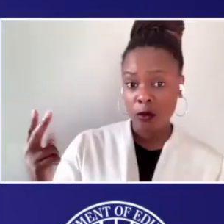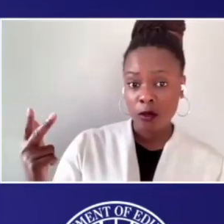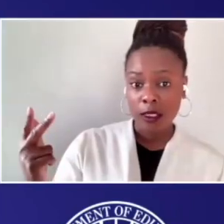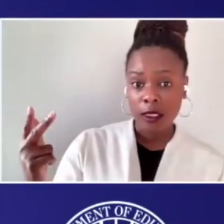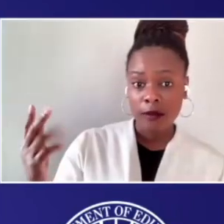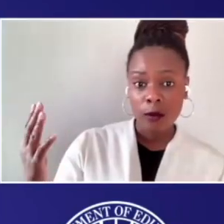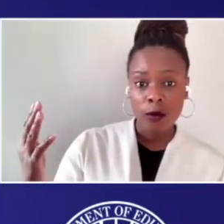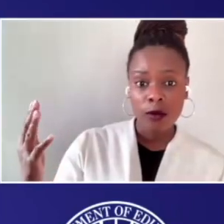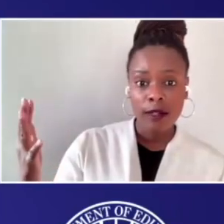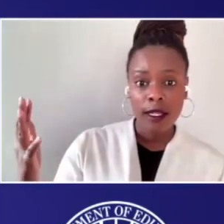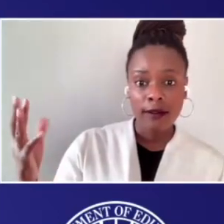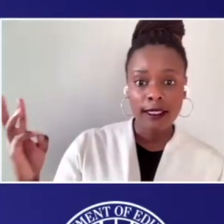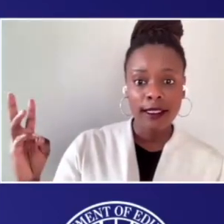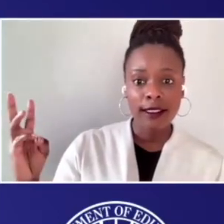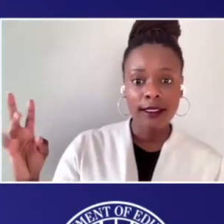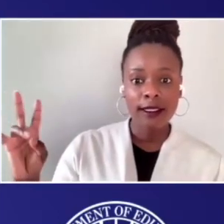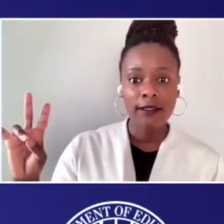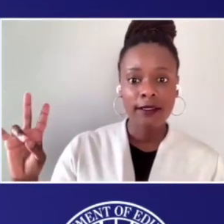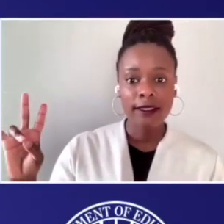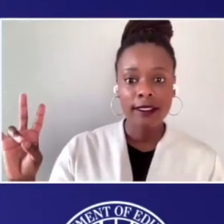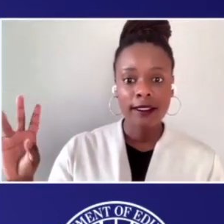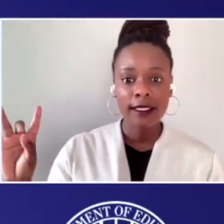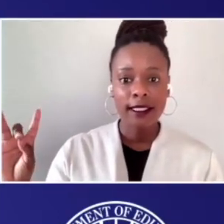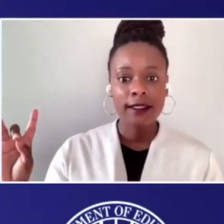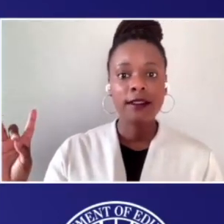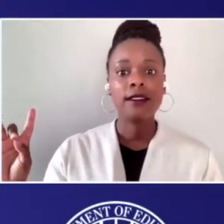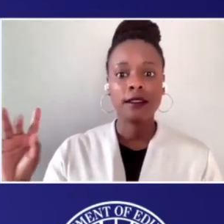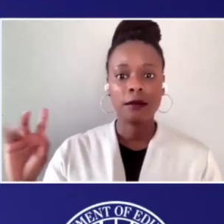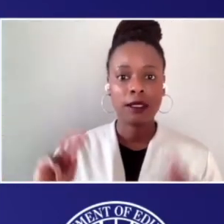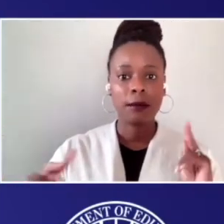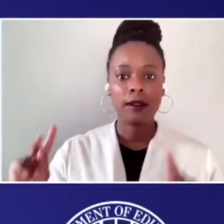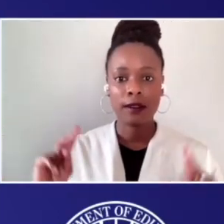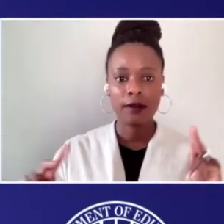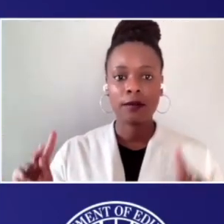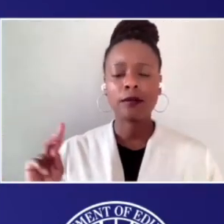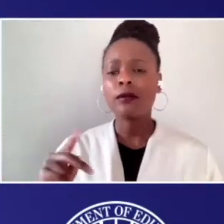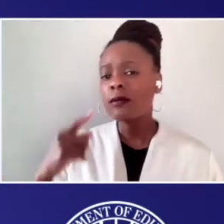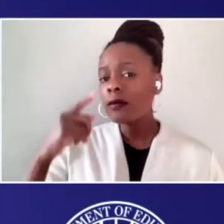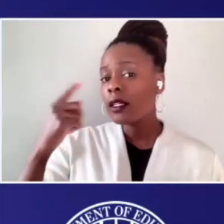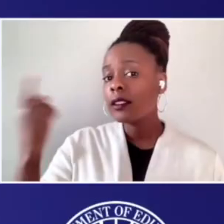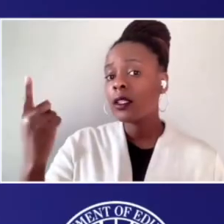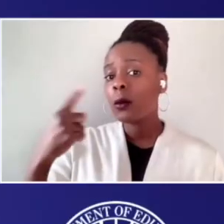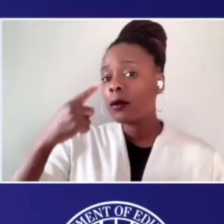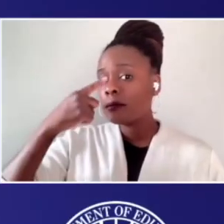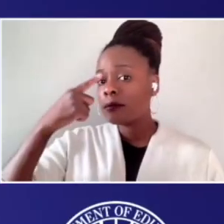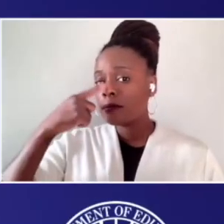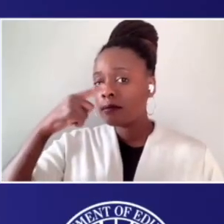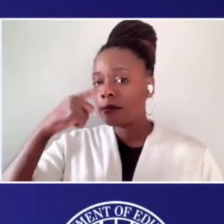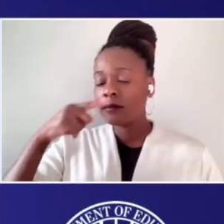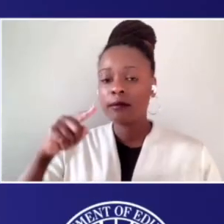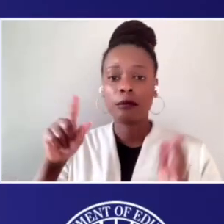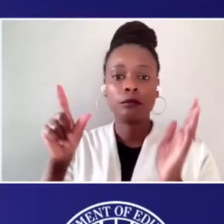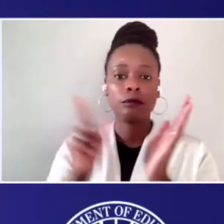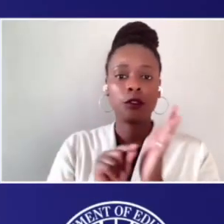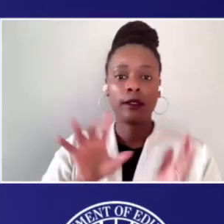five, six, seven, eight. Will someone please make eight copies of the loan limit paper?